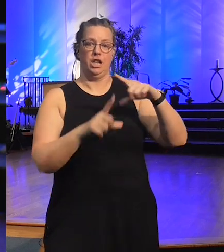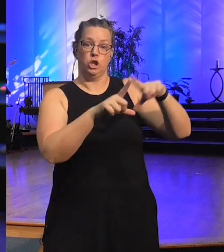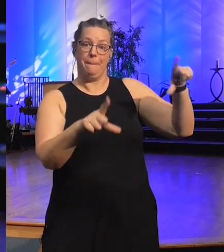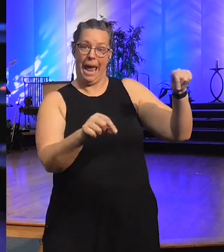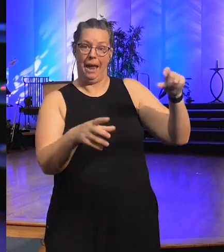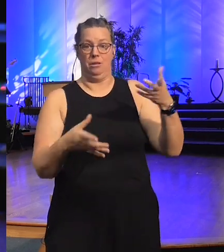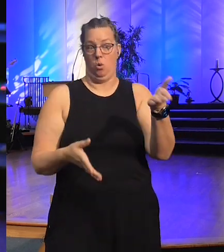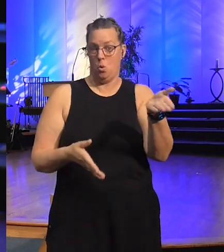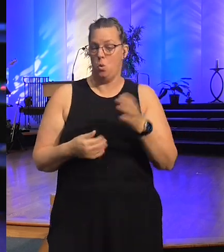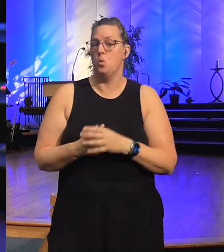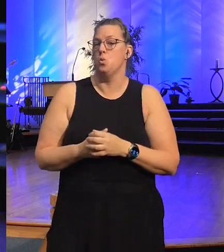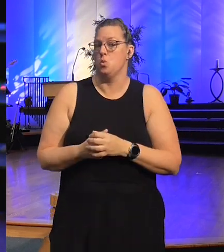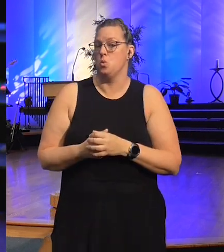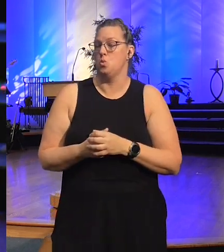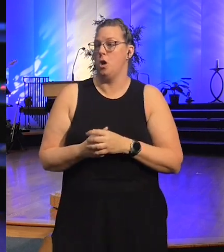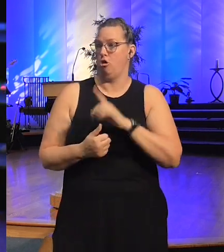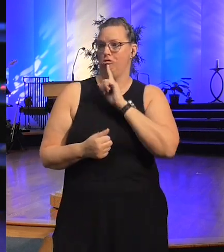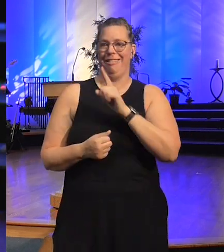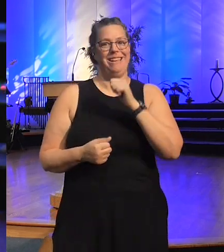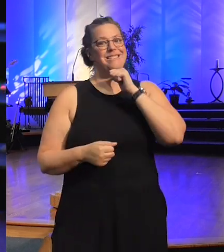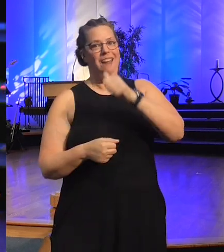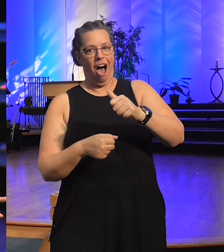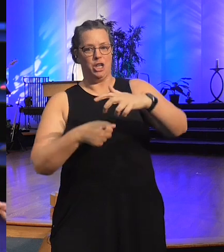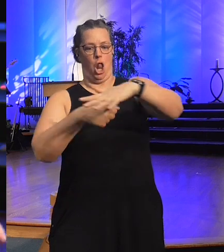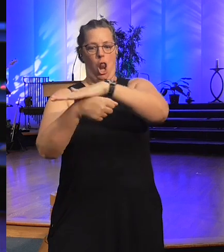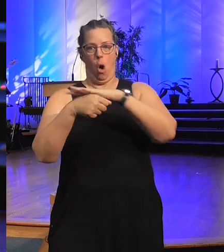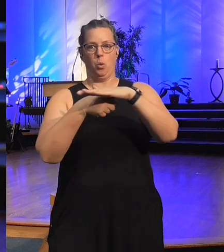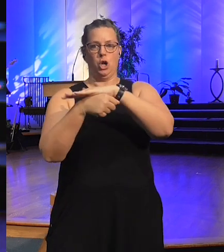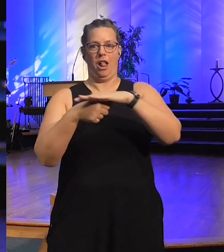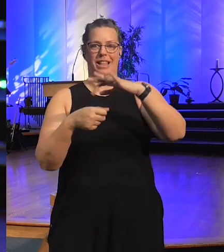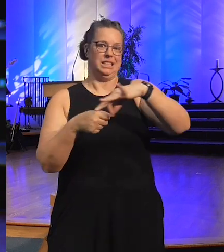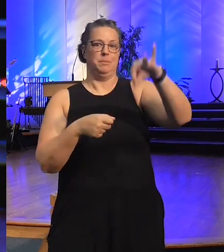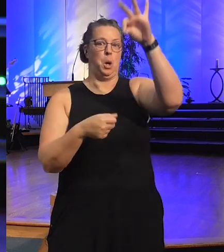great to have a non-local spiritual Community while having this beautiful geography that we